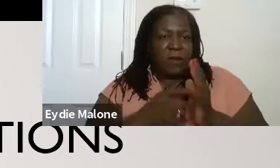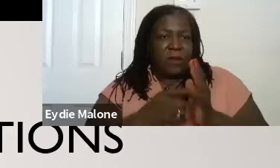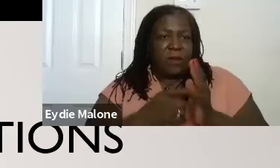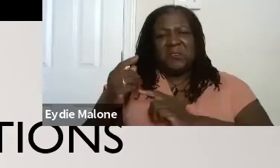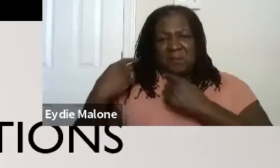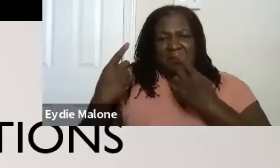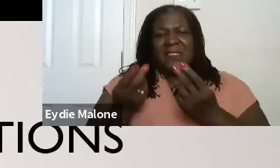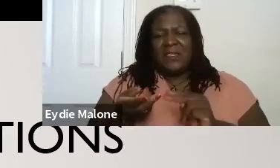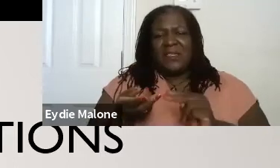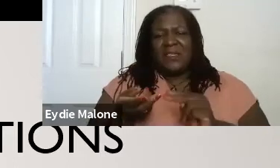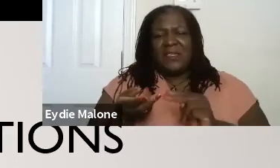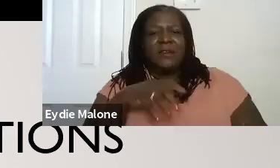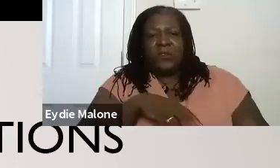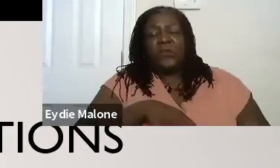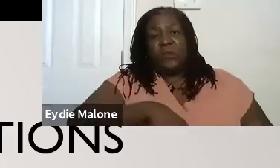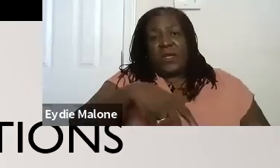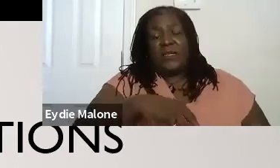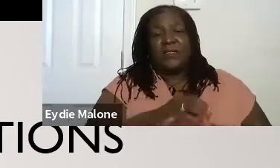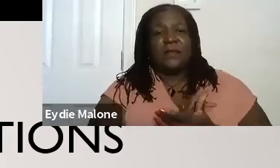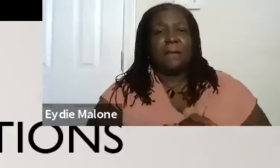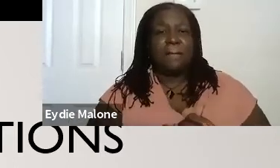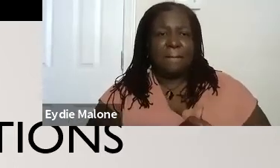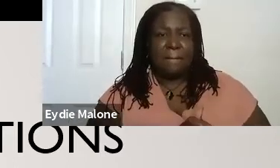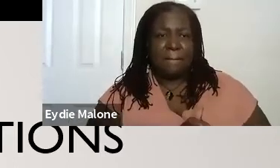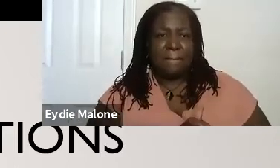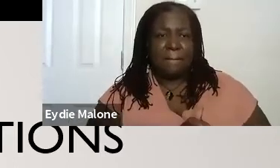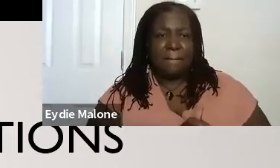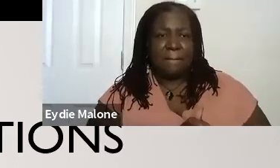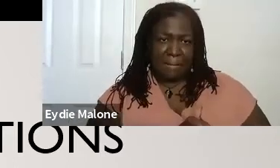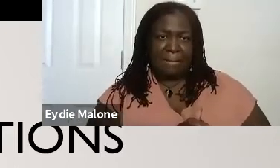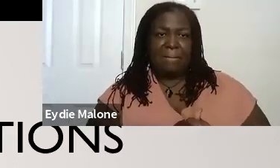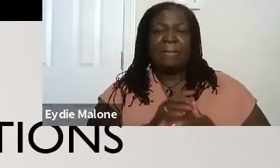and the safety of using the vaccine. You'll see chronic kidney disease and lung disease